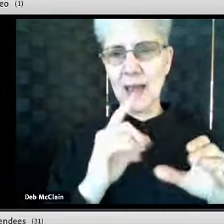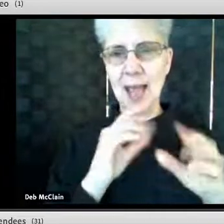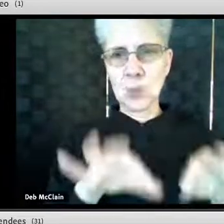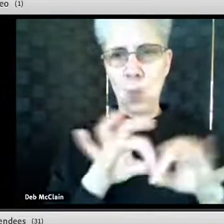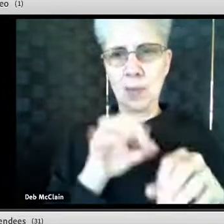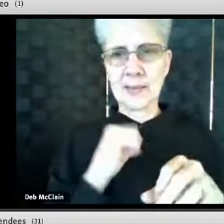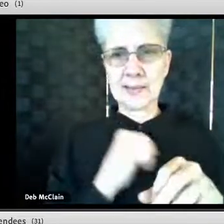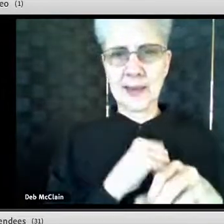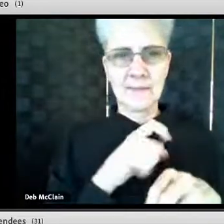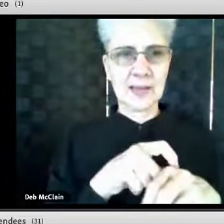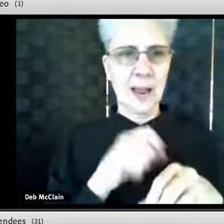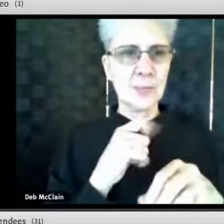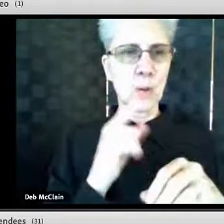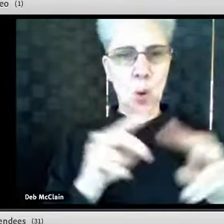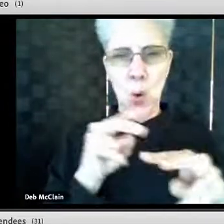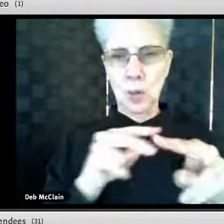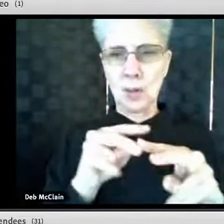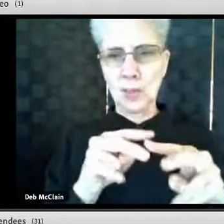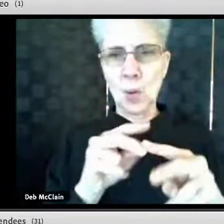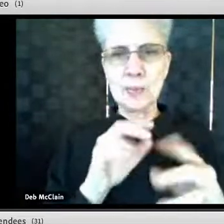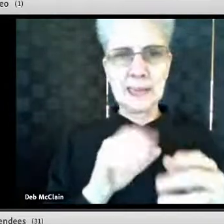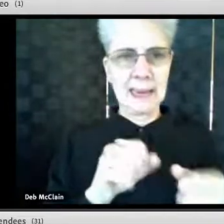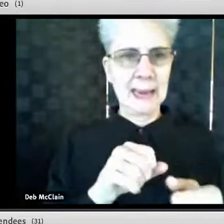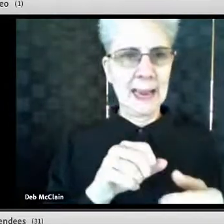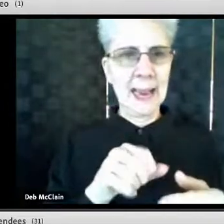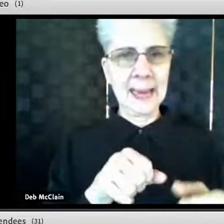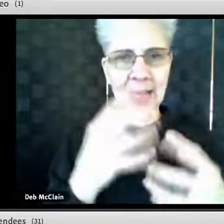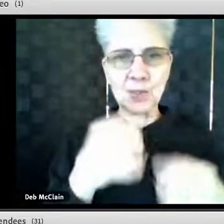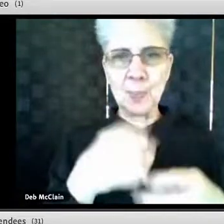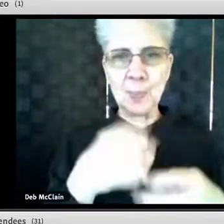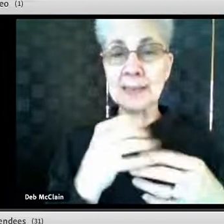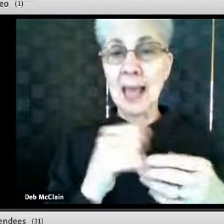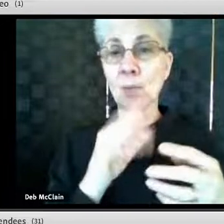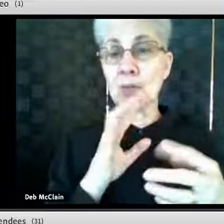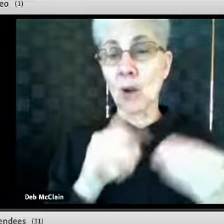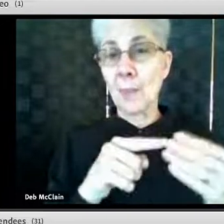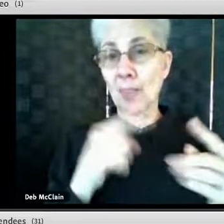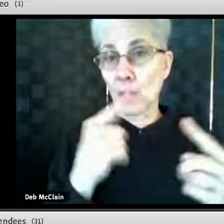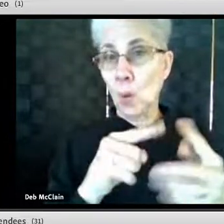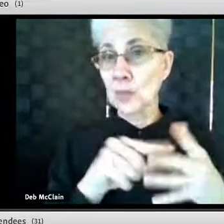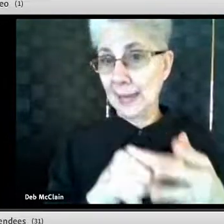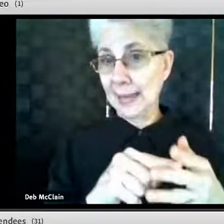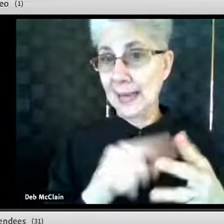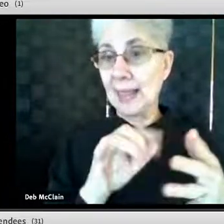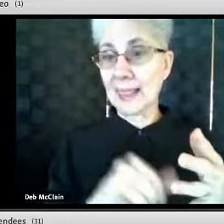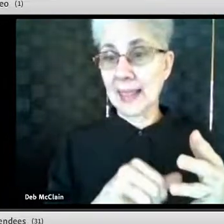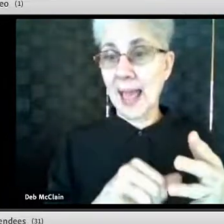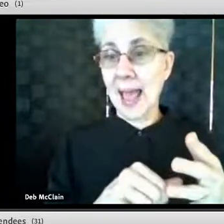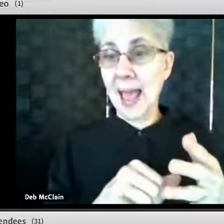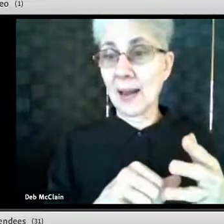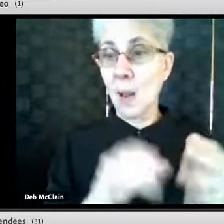and that it's worth your staff time, so you're going to look at those engagements, and you're going to look back at those goals we've talked about in the very beginning.